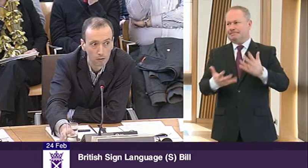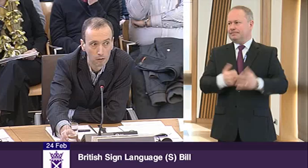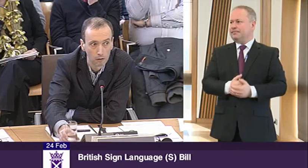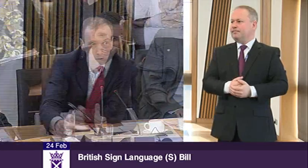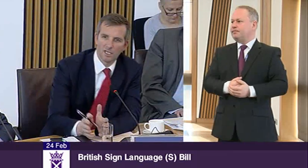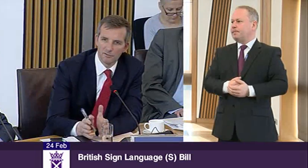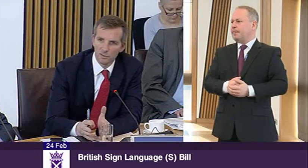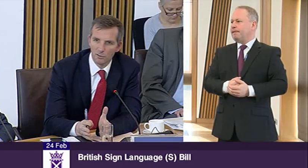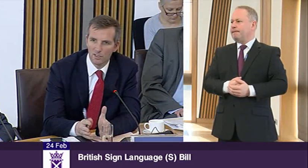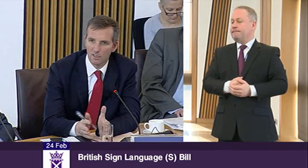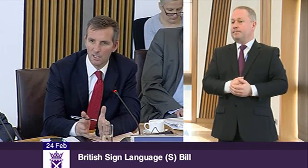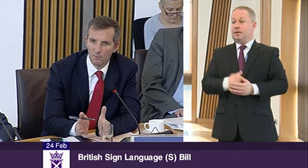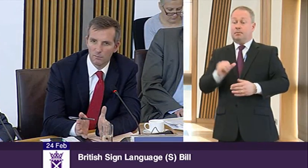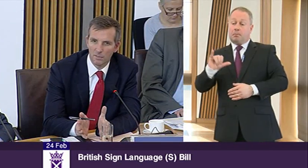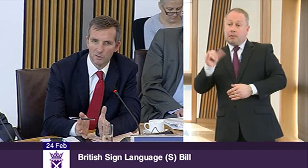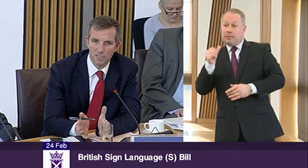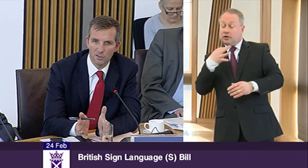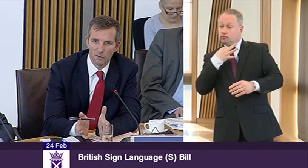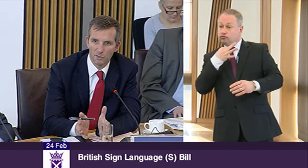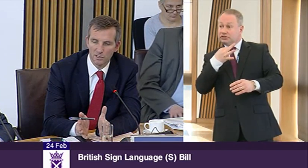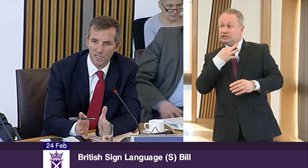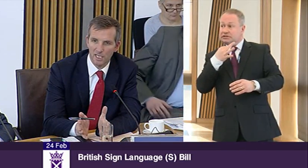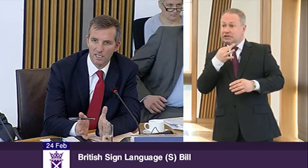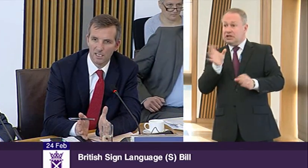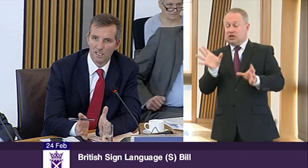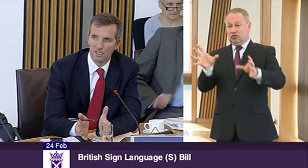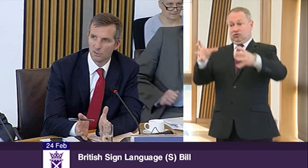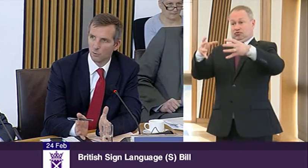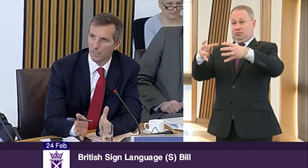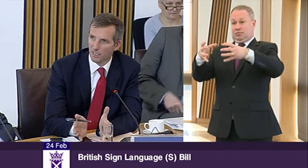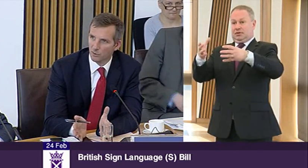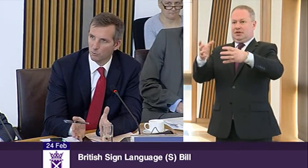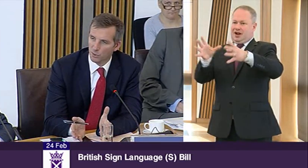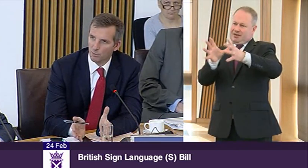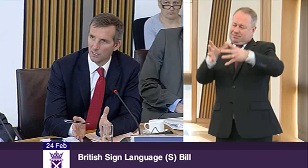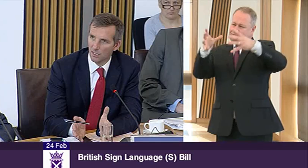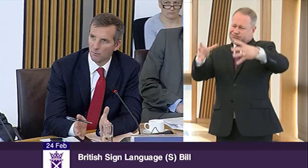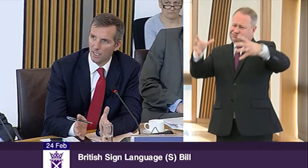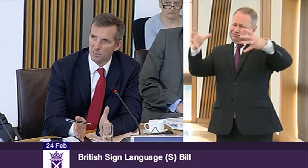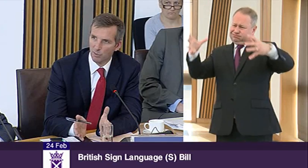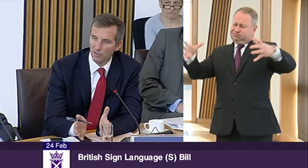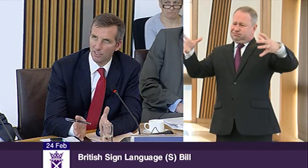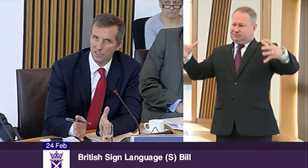Liam McArthur: Do we need to be alive to the risk of the group getting so big as to be